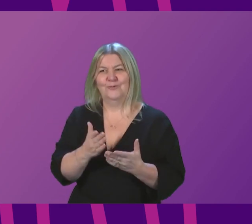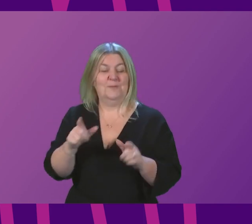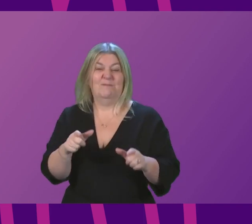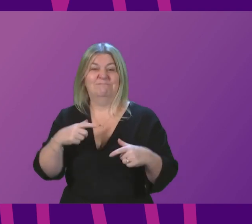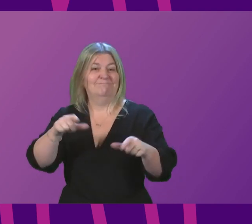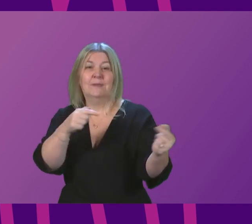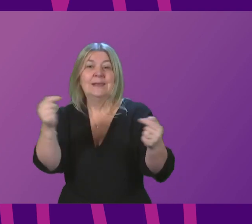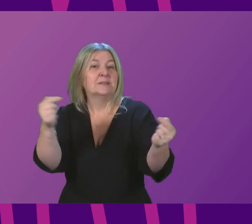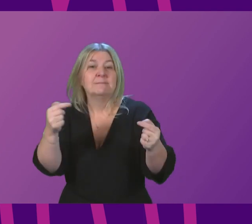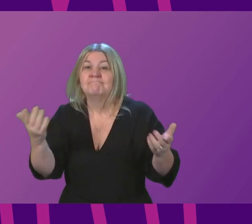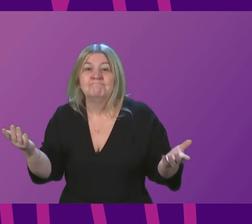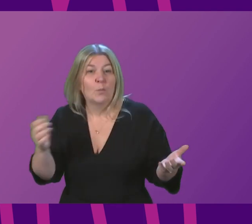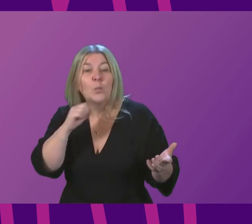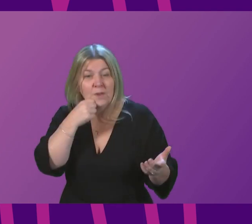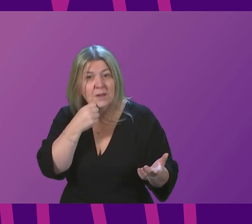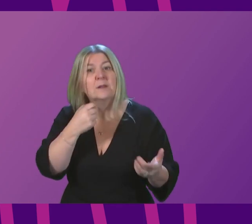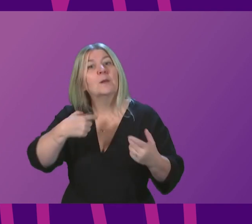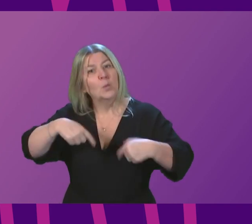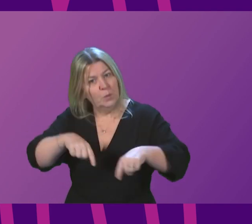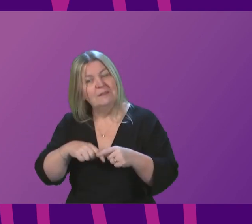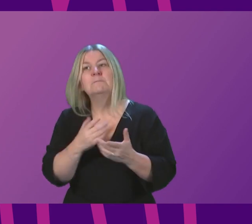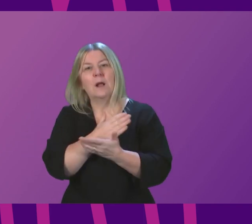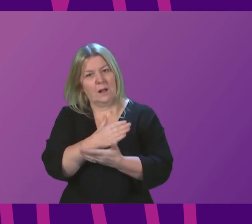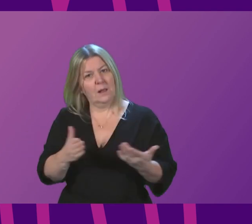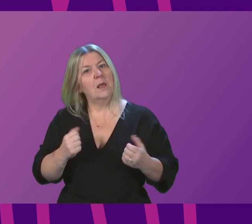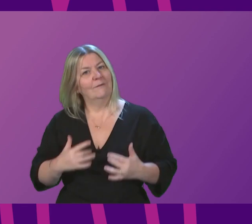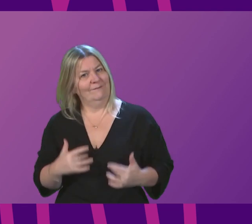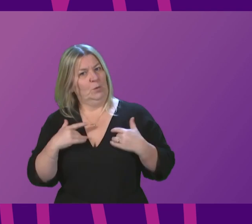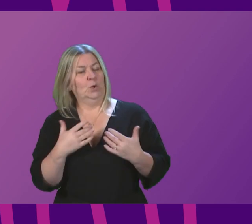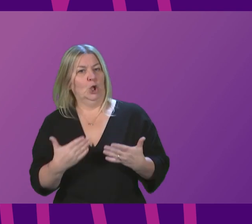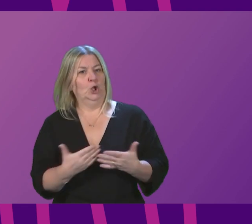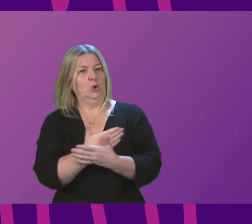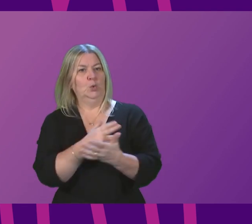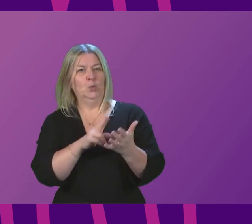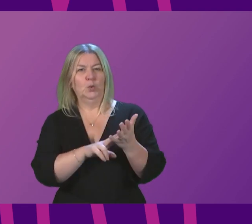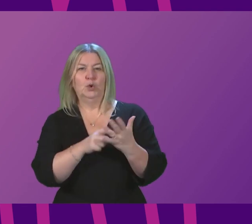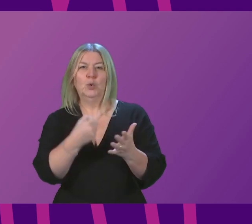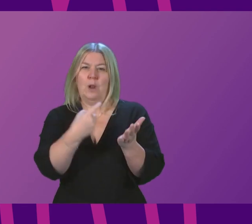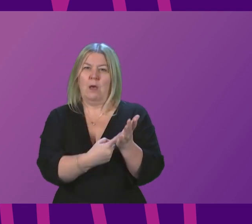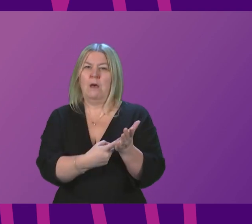I and my party have made clear our views on new nuclear power over many years.